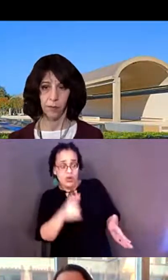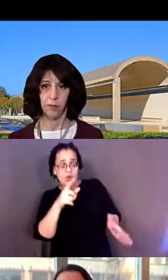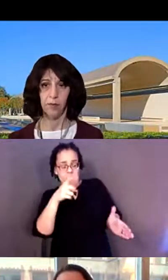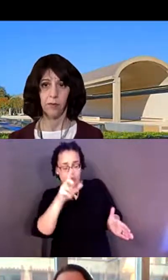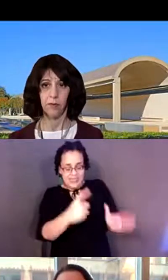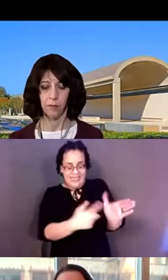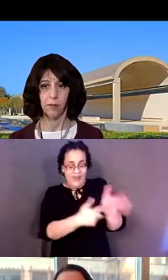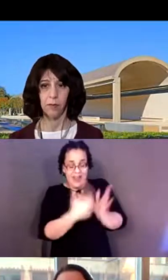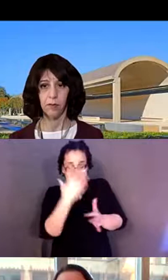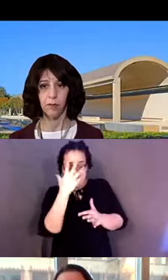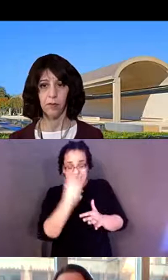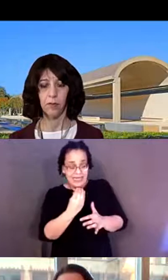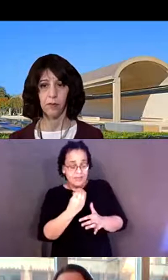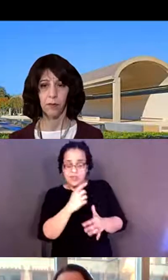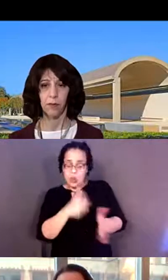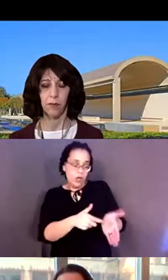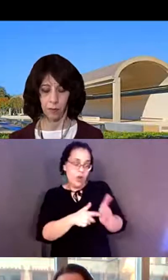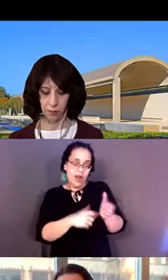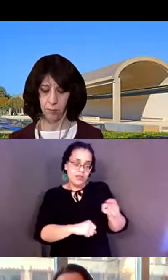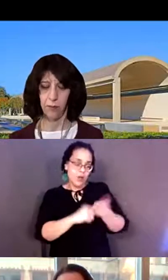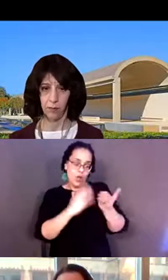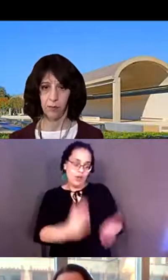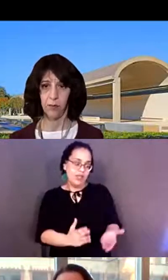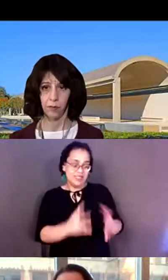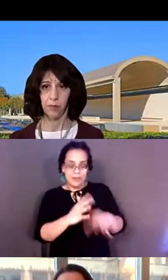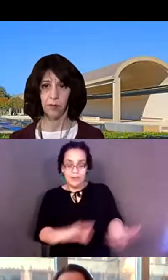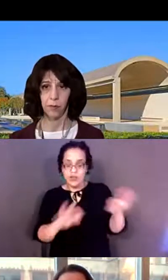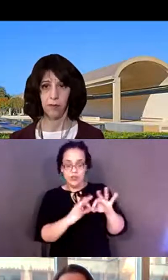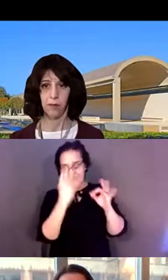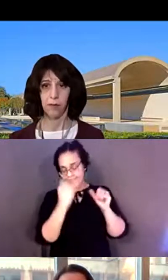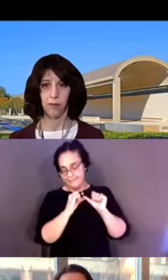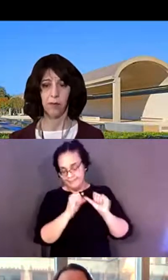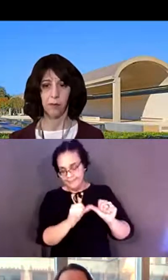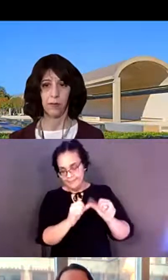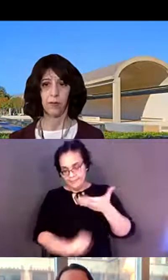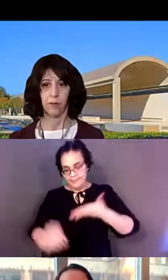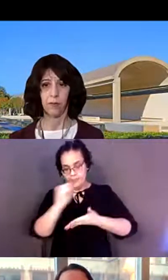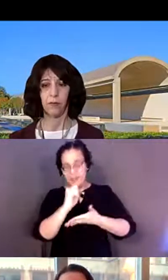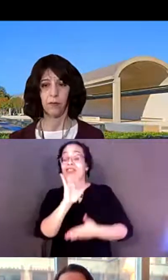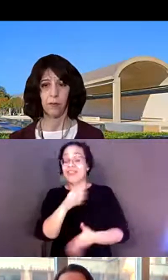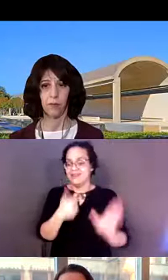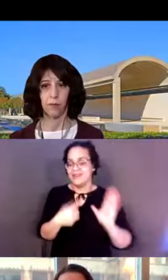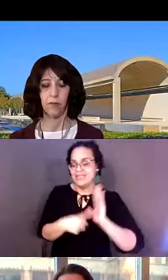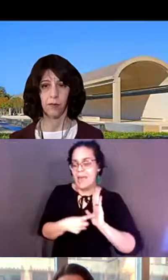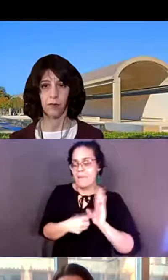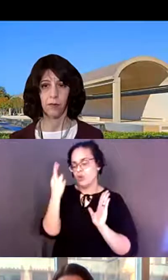in the room so that they can sleep and stay sedated,